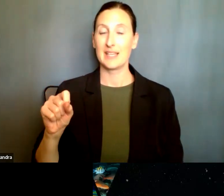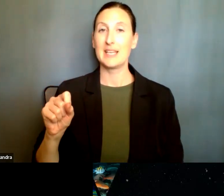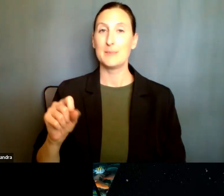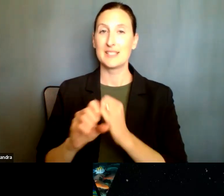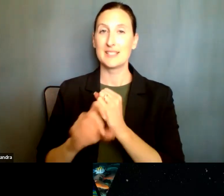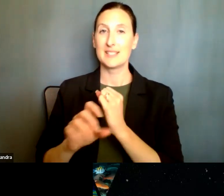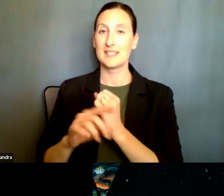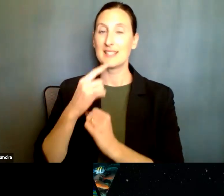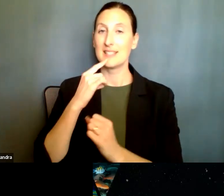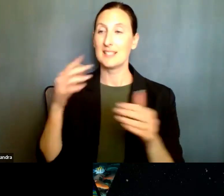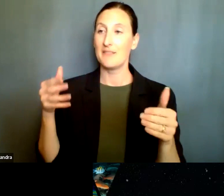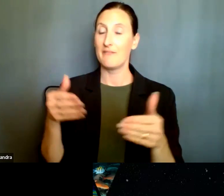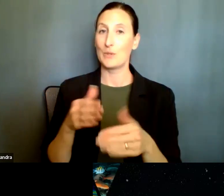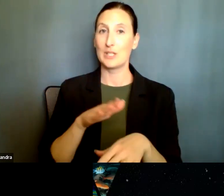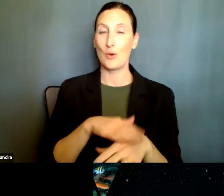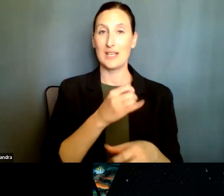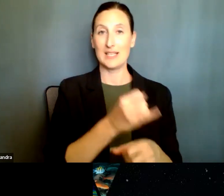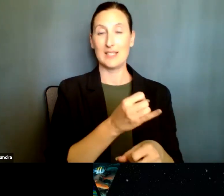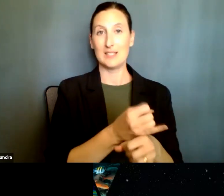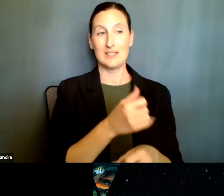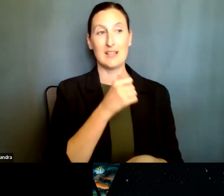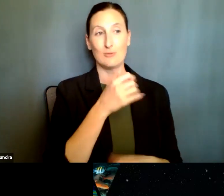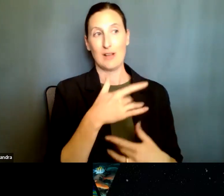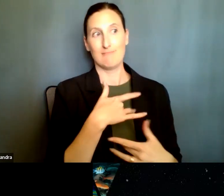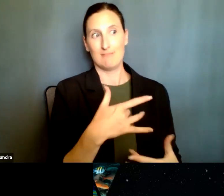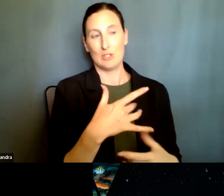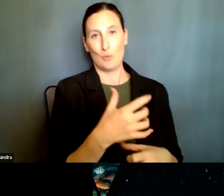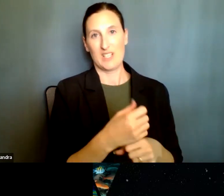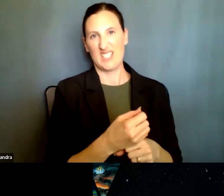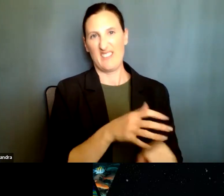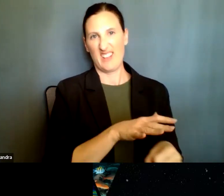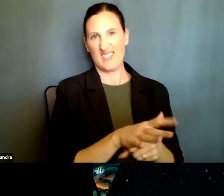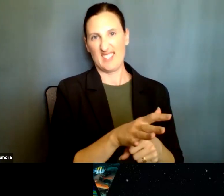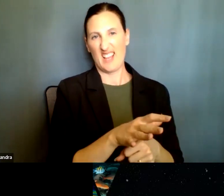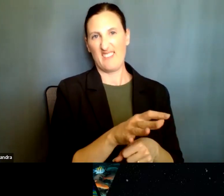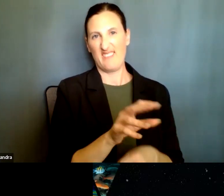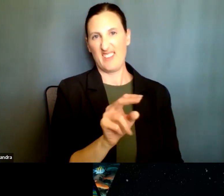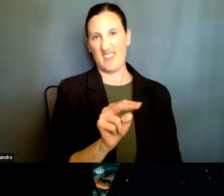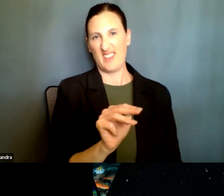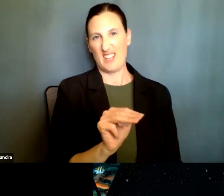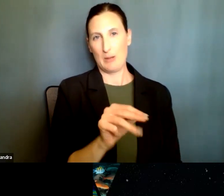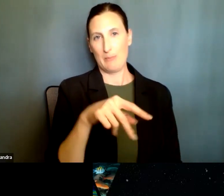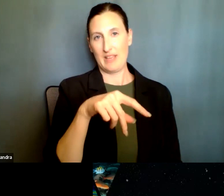traditionally receive significant amounts of NSF, MPS funding. Such as some minority serving institutions,